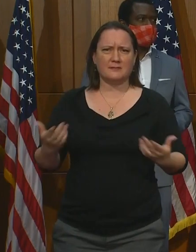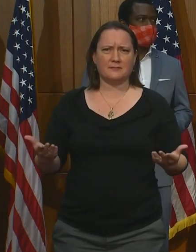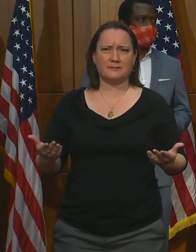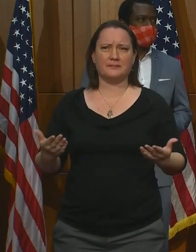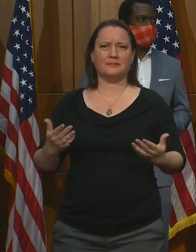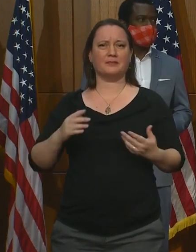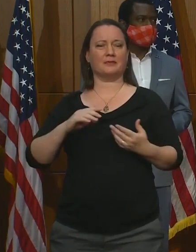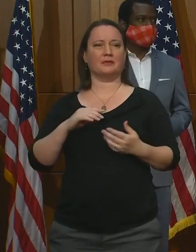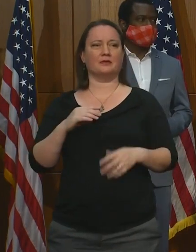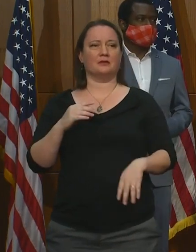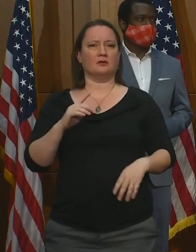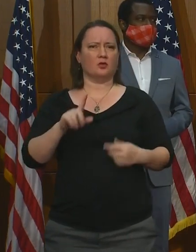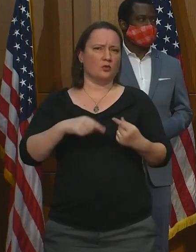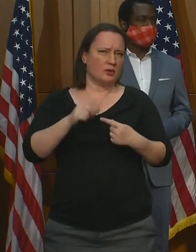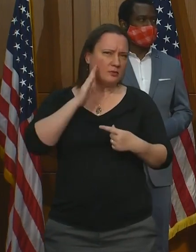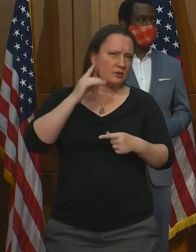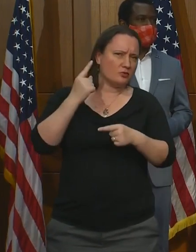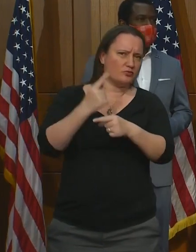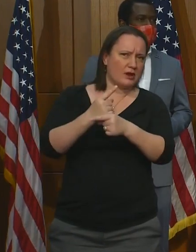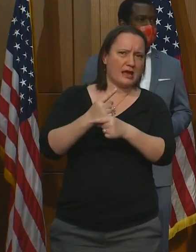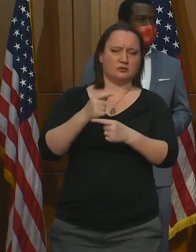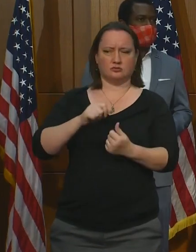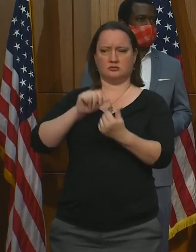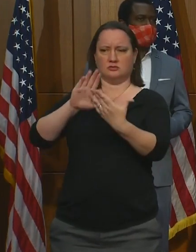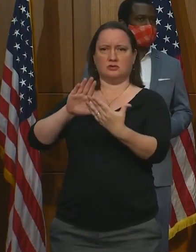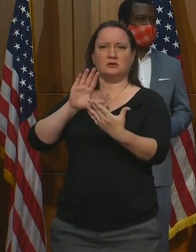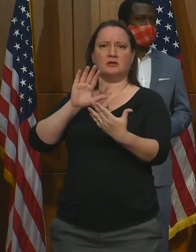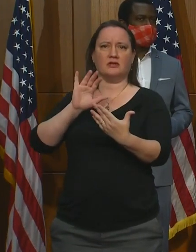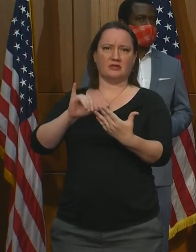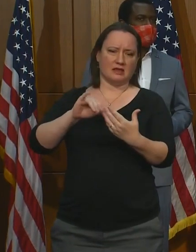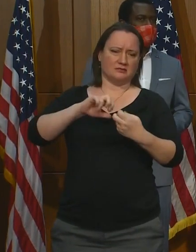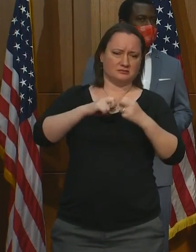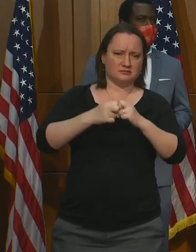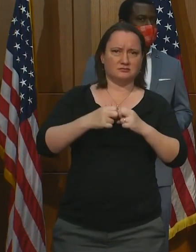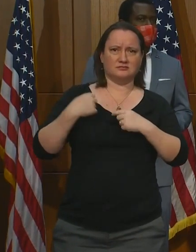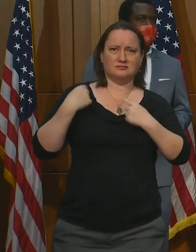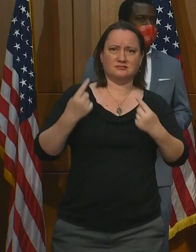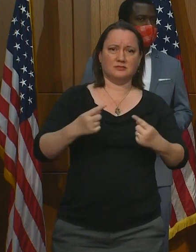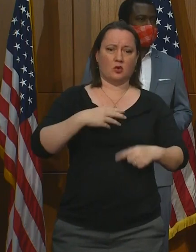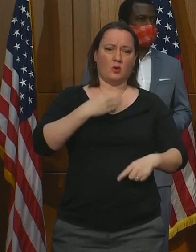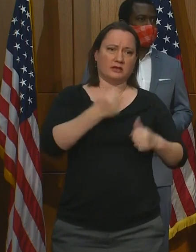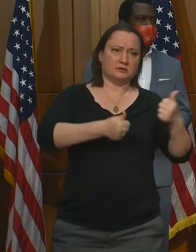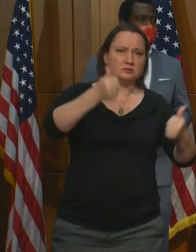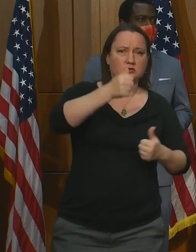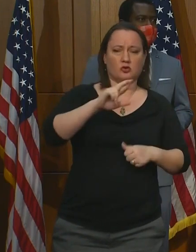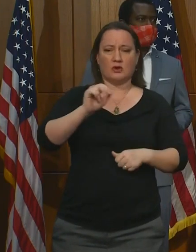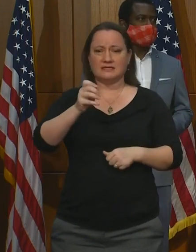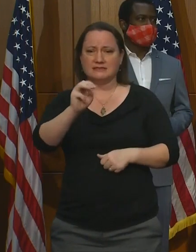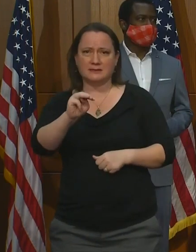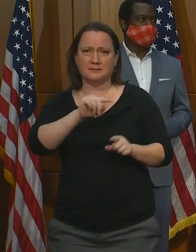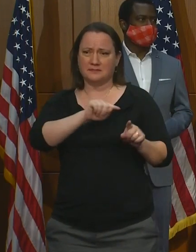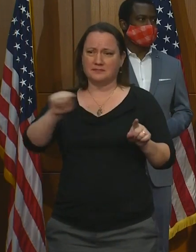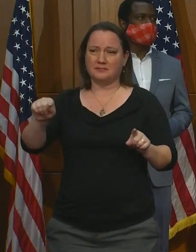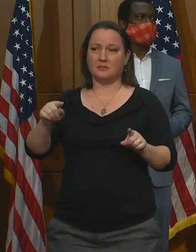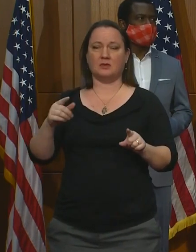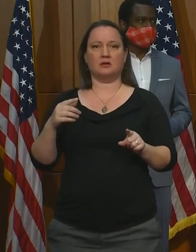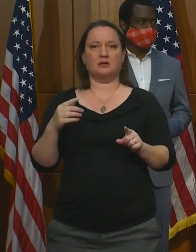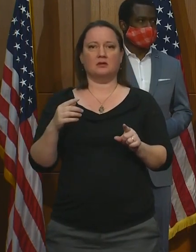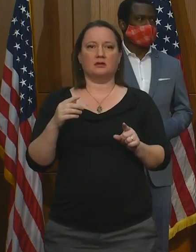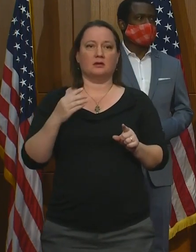WHEN WILL BE THE RIGHT TIME. WHEN WILL IT BE RIGHT TO ADDRESS THE WHITE SUPREMACY AND